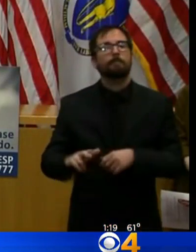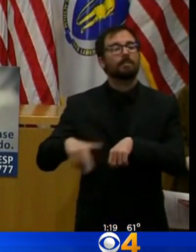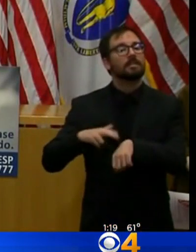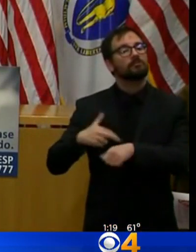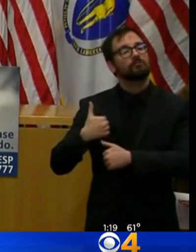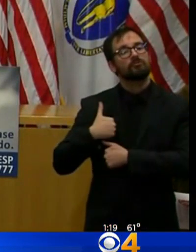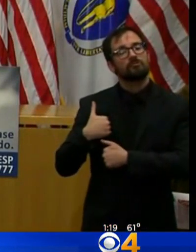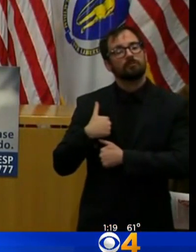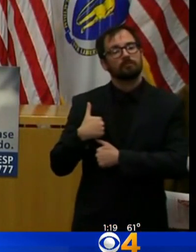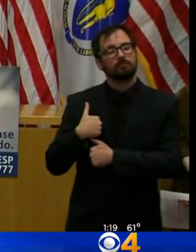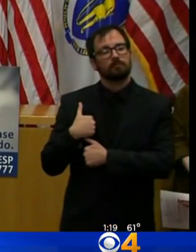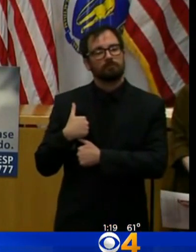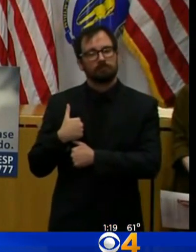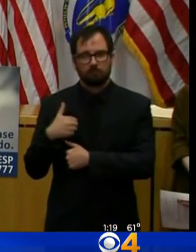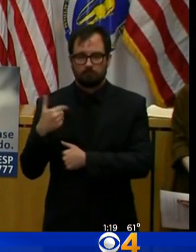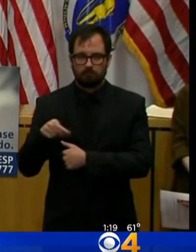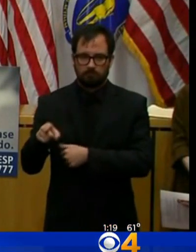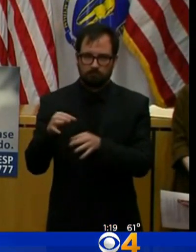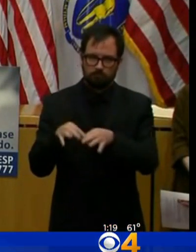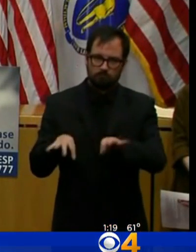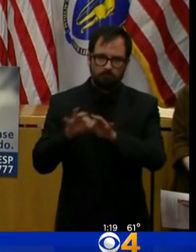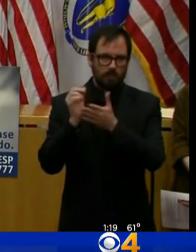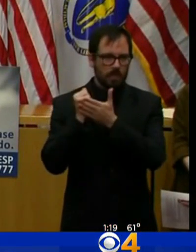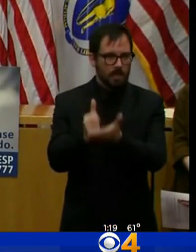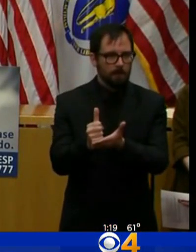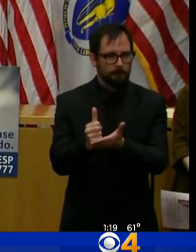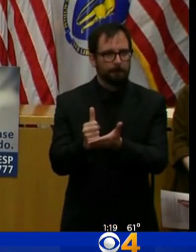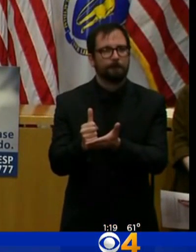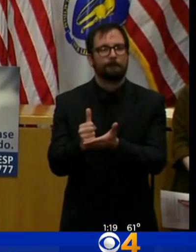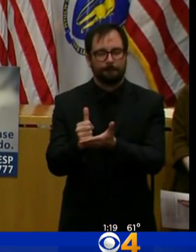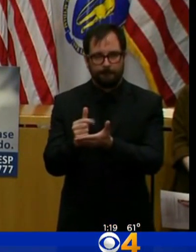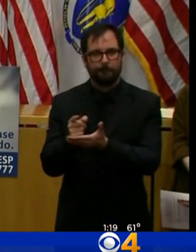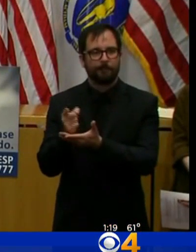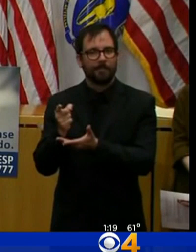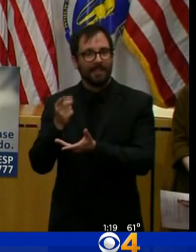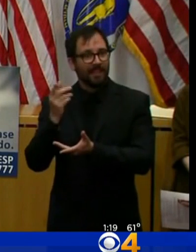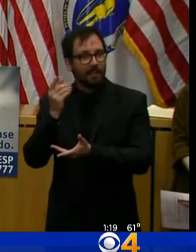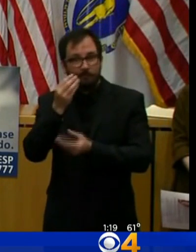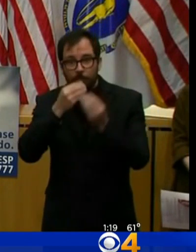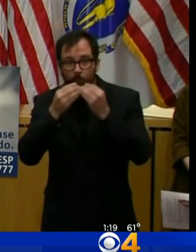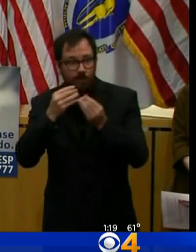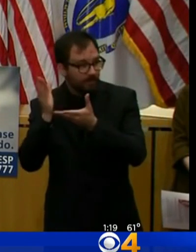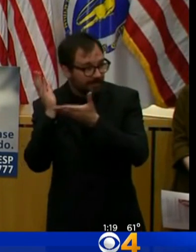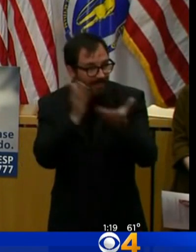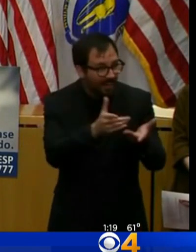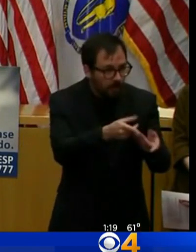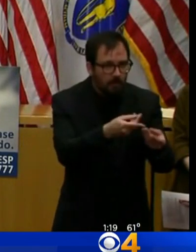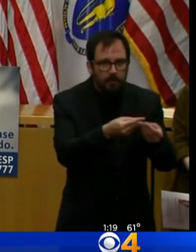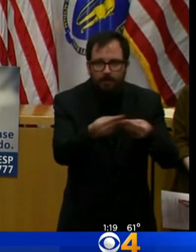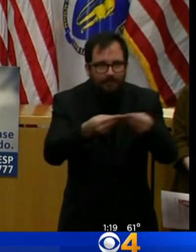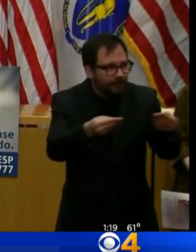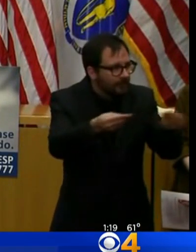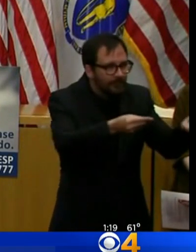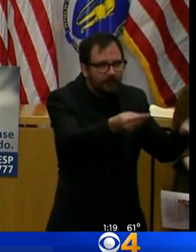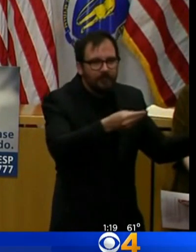MEALS. WE WILL PAY FOR DELIVERY OF